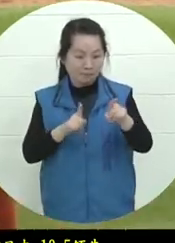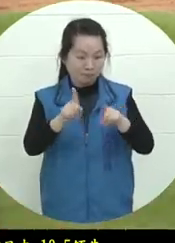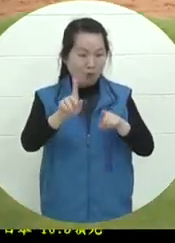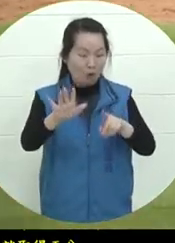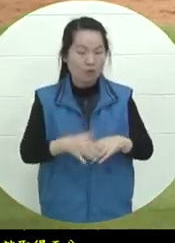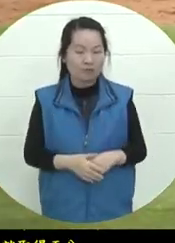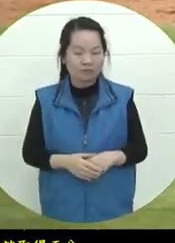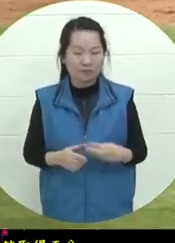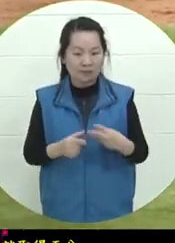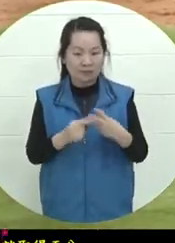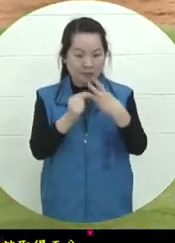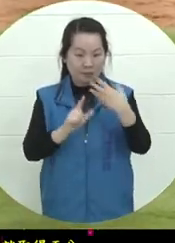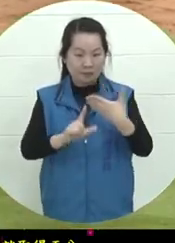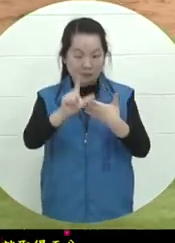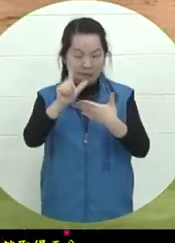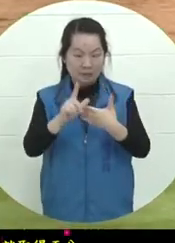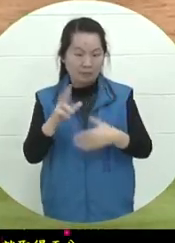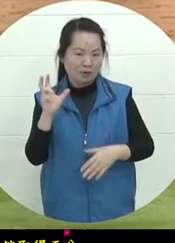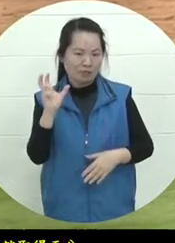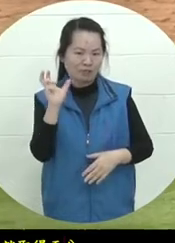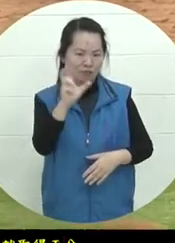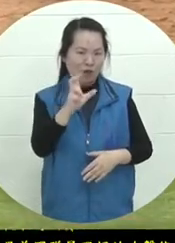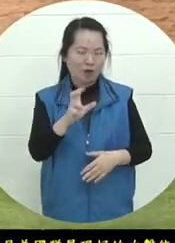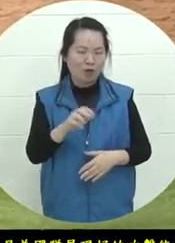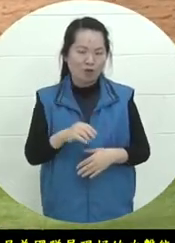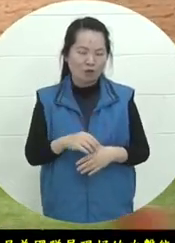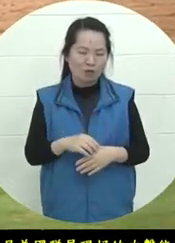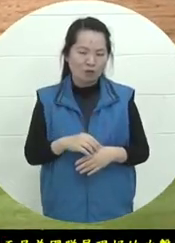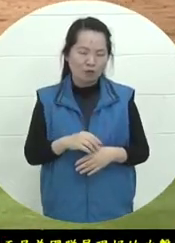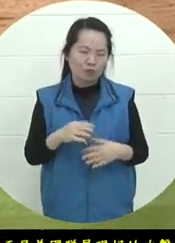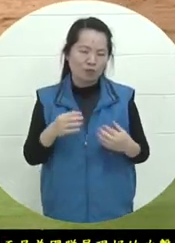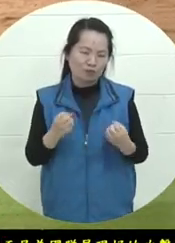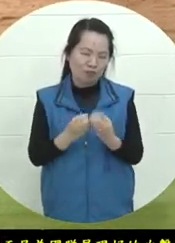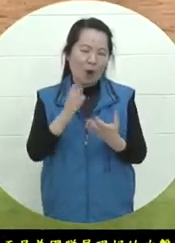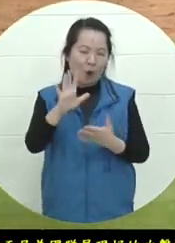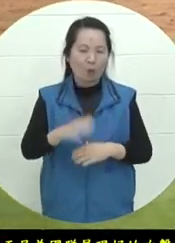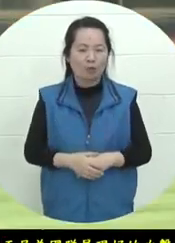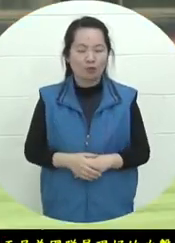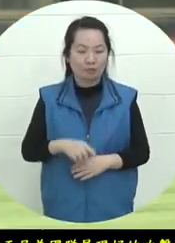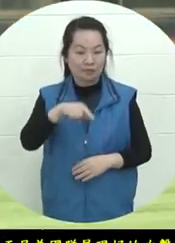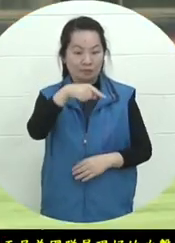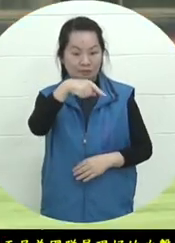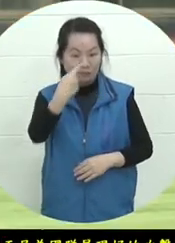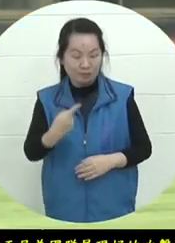scored in the first half of the third round. The pitcher had some problems , and the second pitcher who took over had his